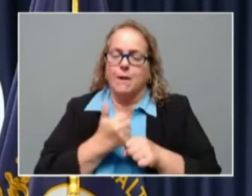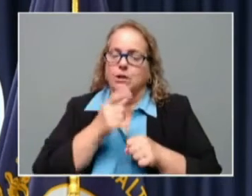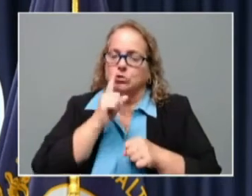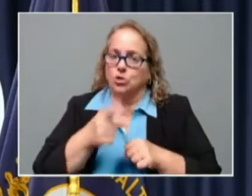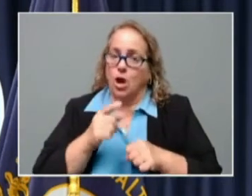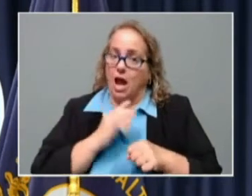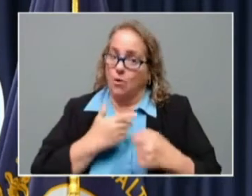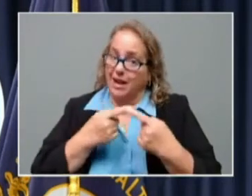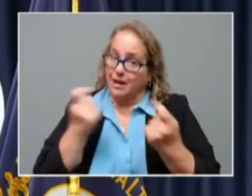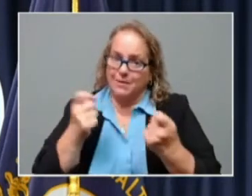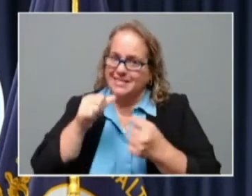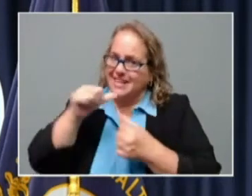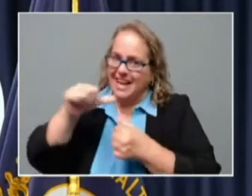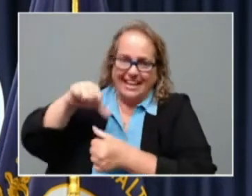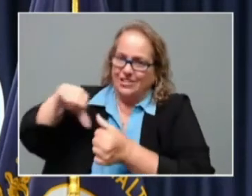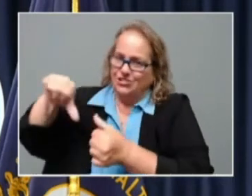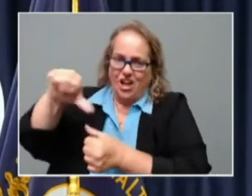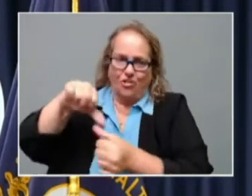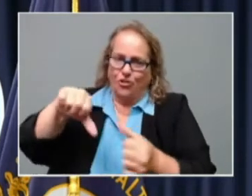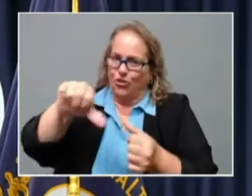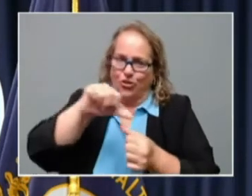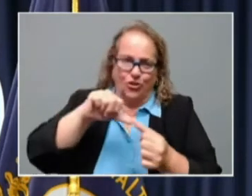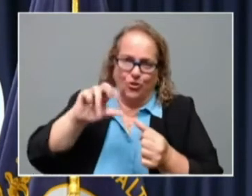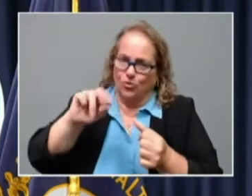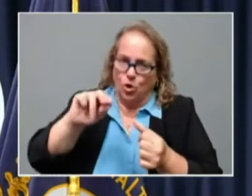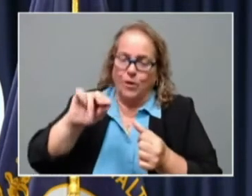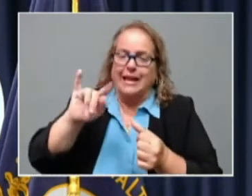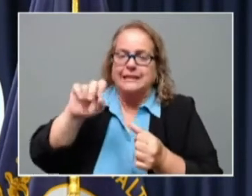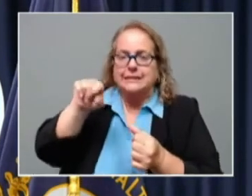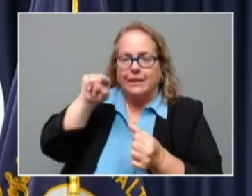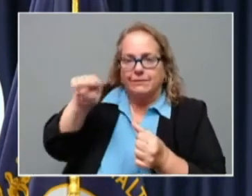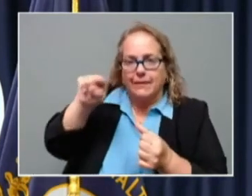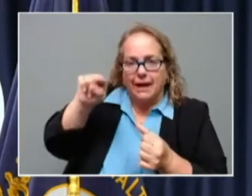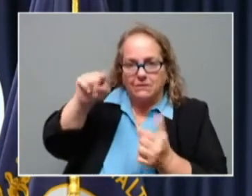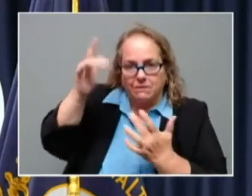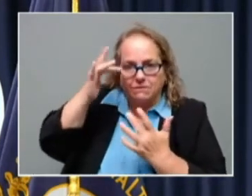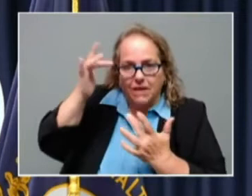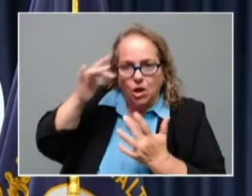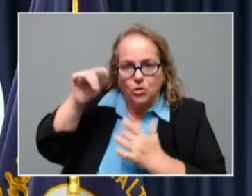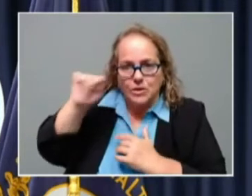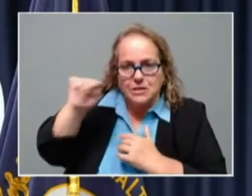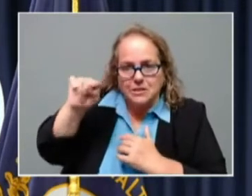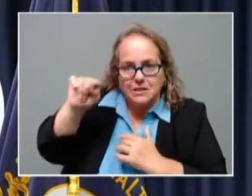in every 100 year virus that has already killed over 600 plus 1000